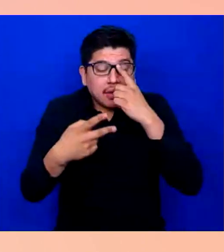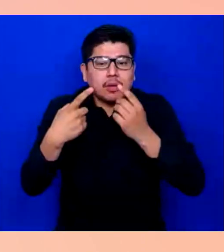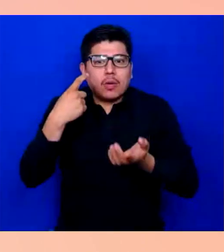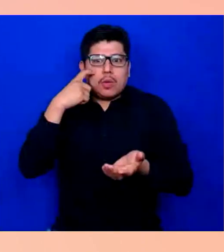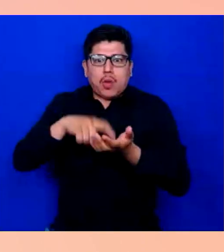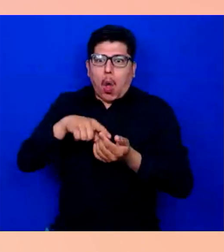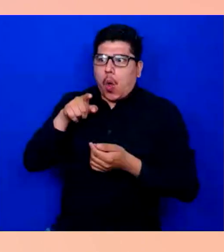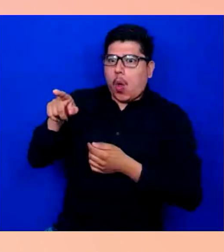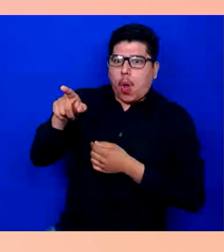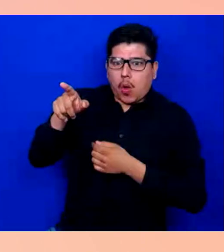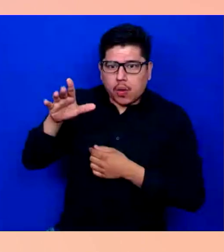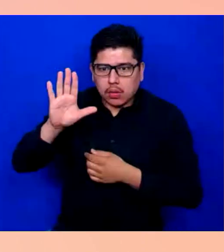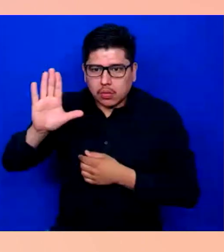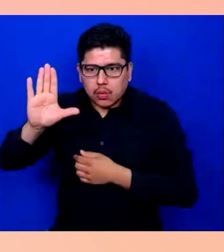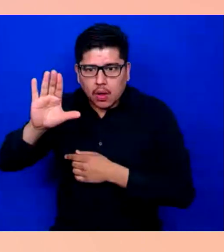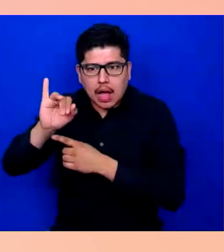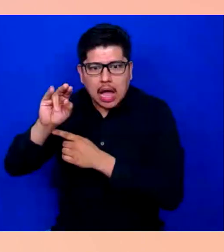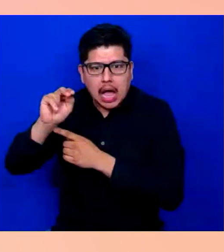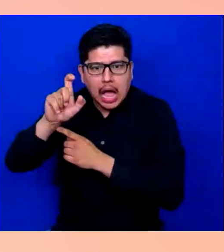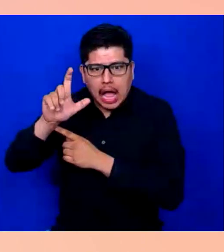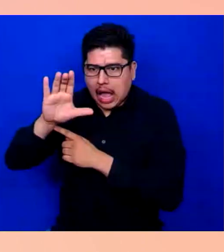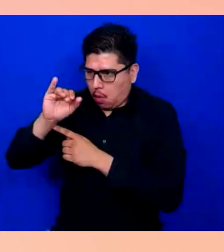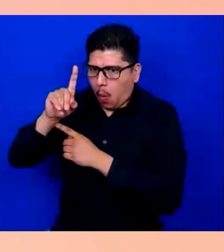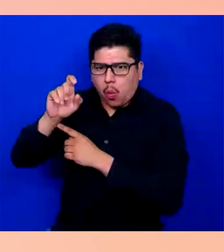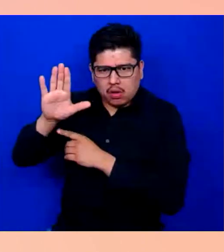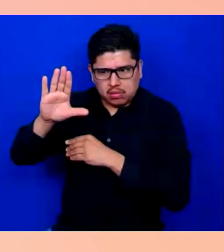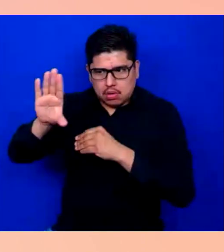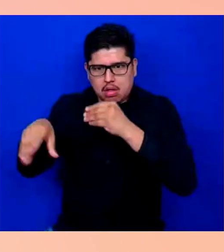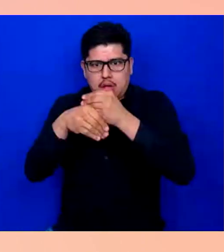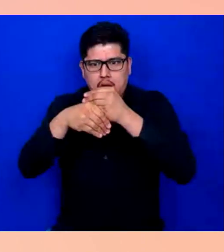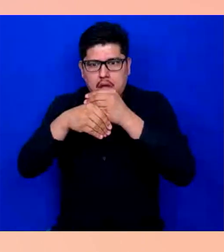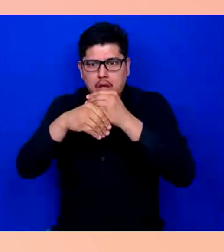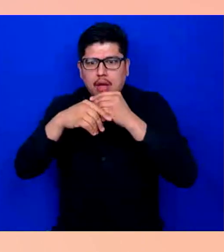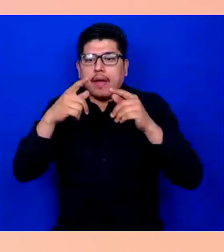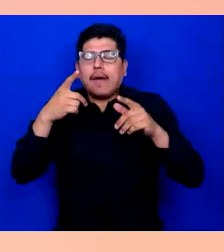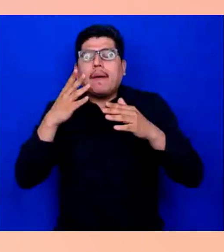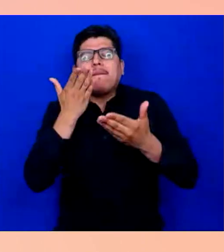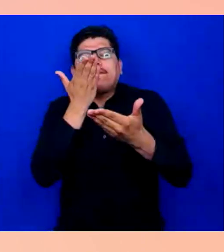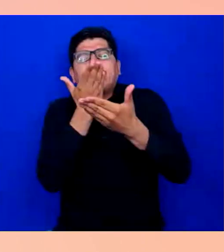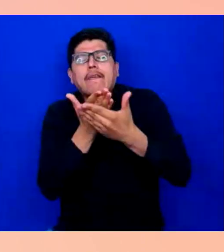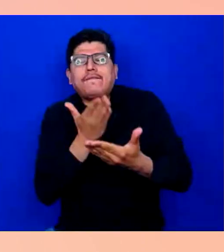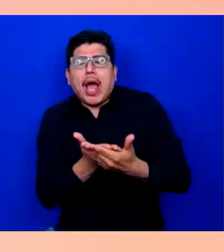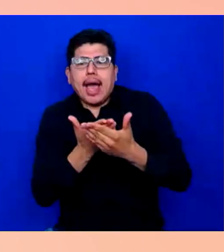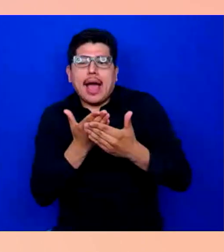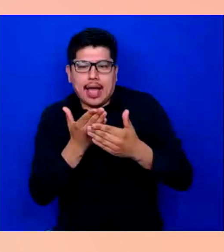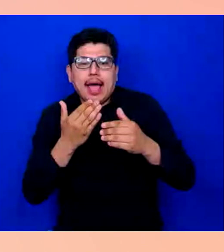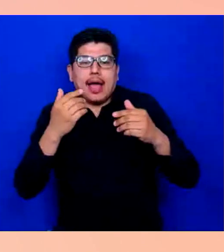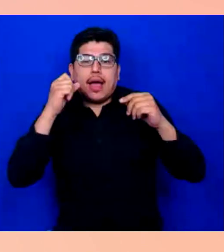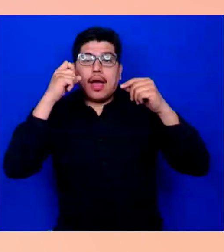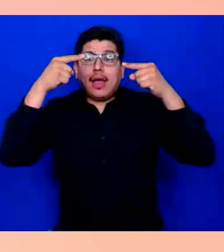as I add the new ones to the call to validate. But now I have to repeat this 10 more times.